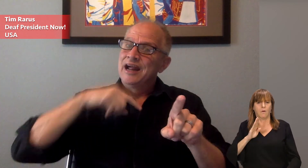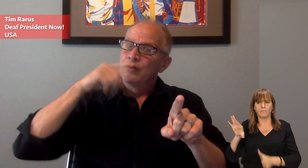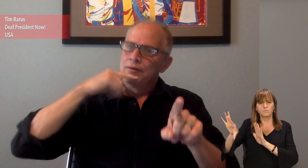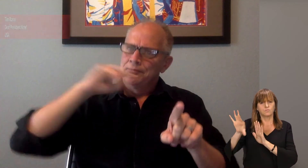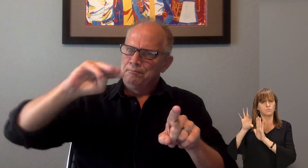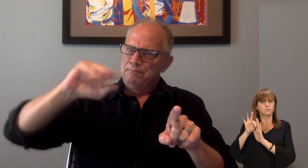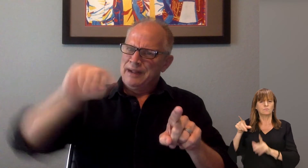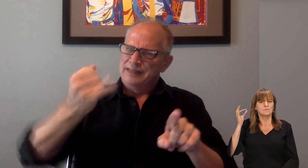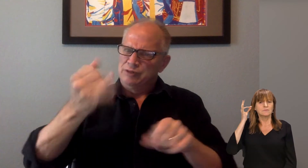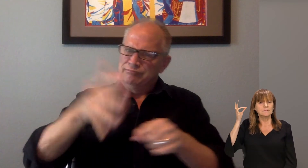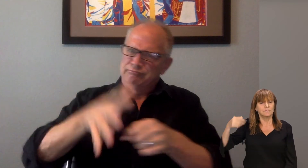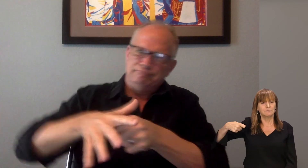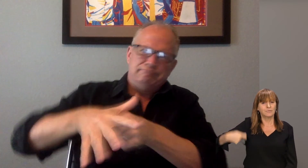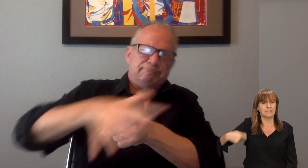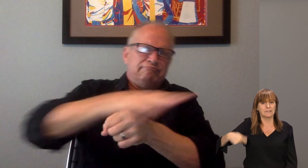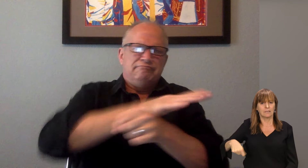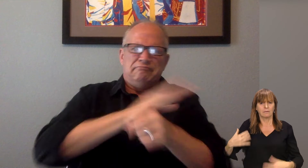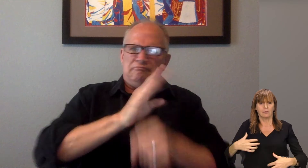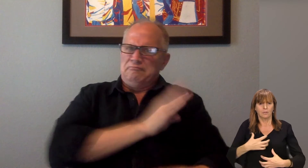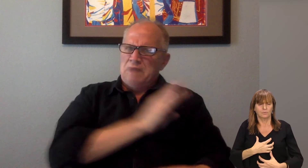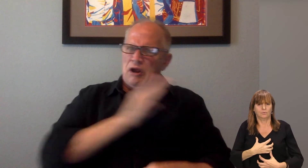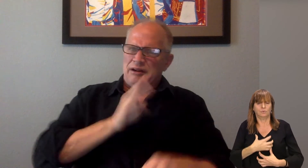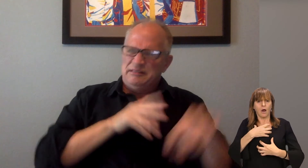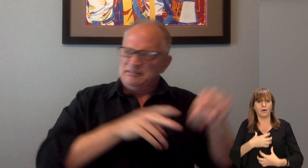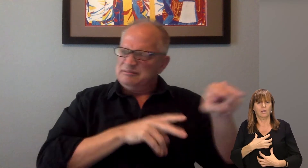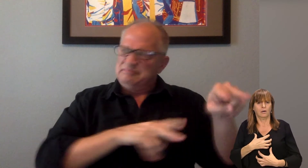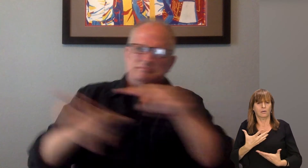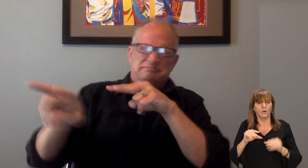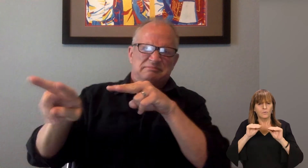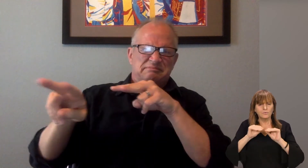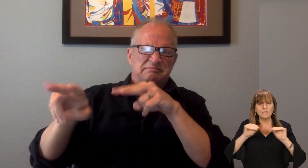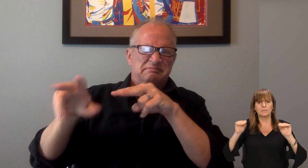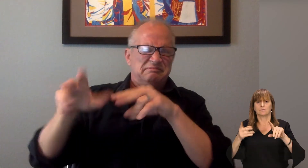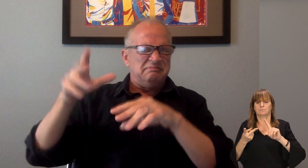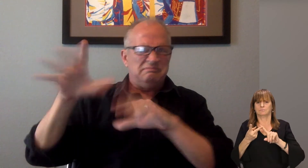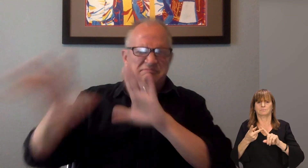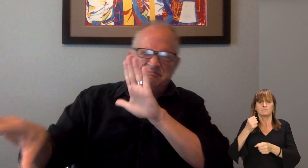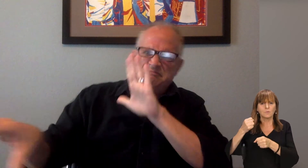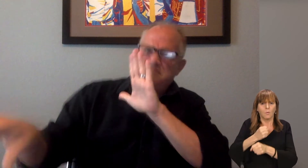With a majority of hearing people on the board, they elected